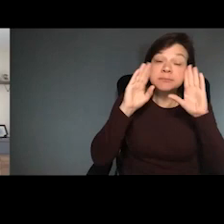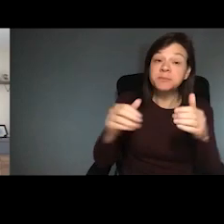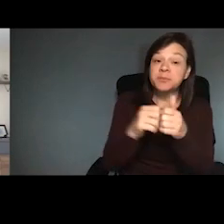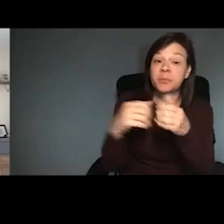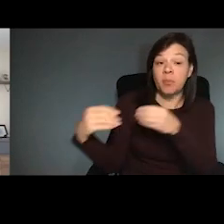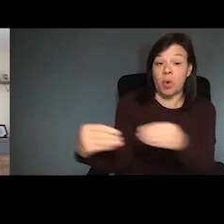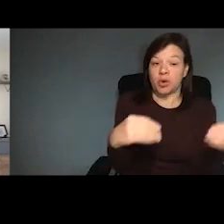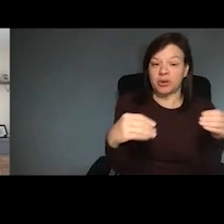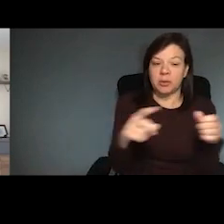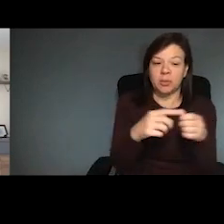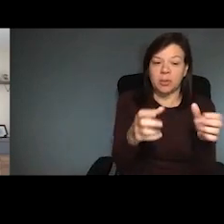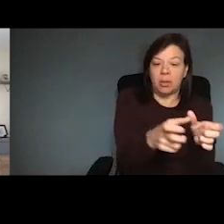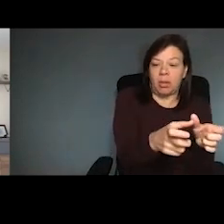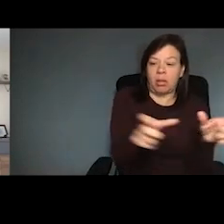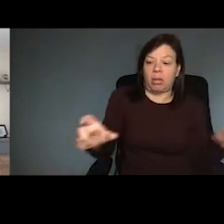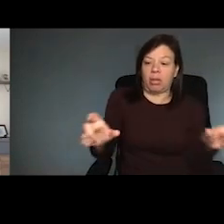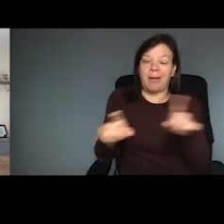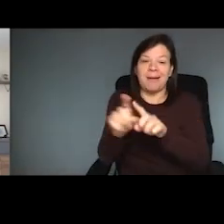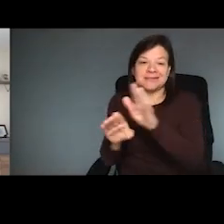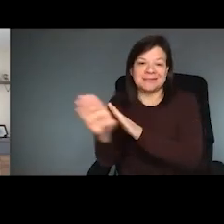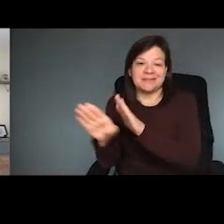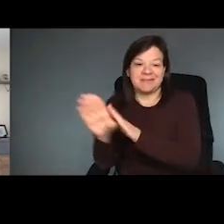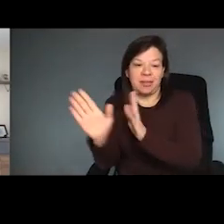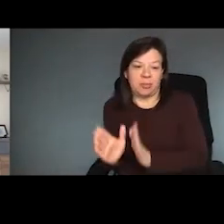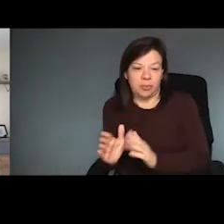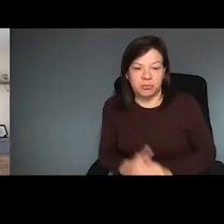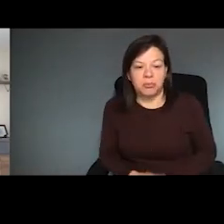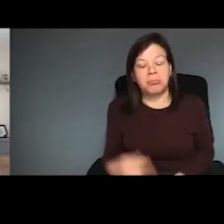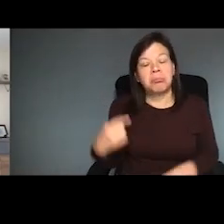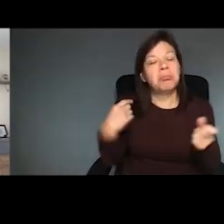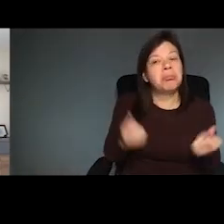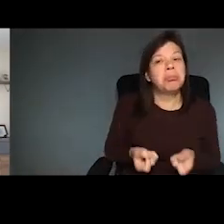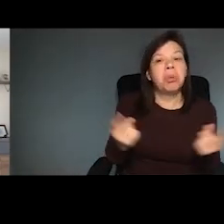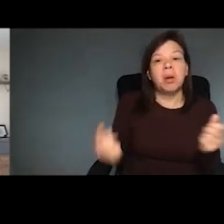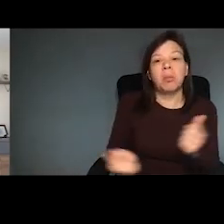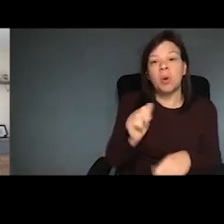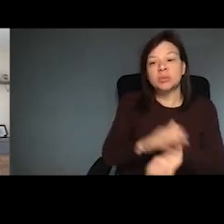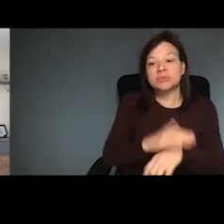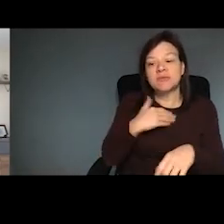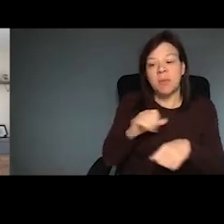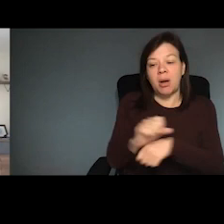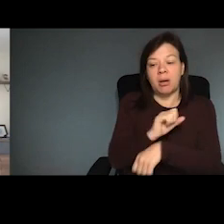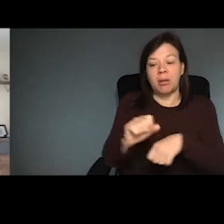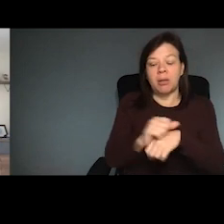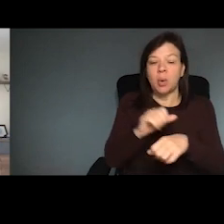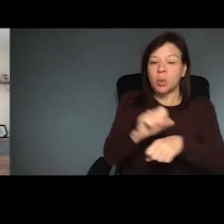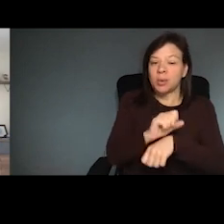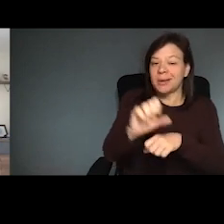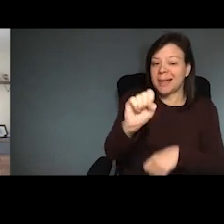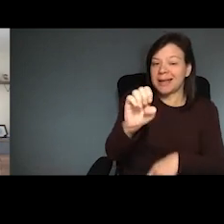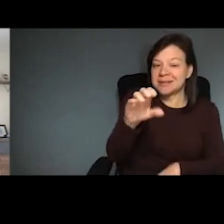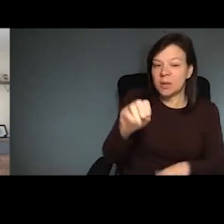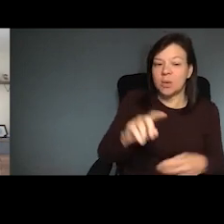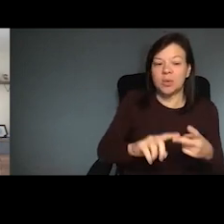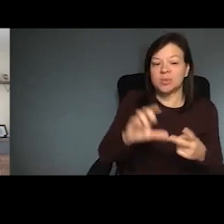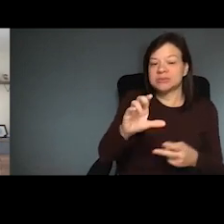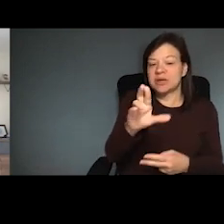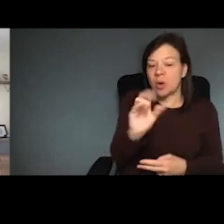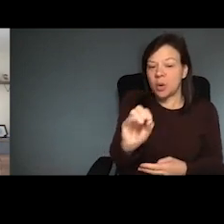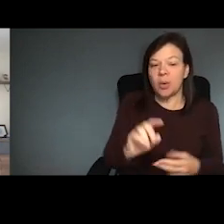DEVELOPER. I HAVE SPENT MOST OF MY CAREER WORKING IN SEO, CRO AND